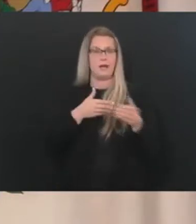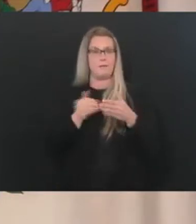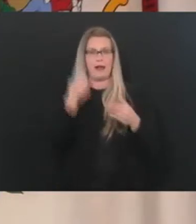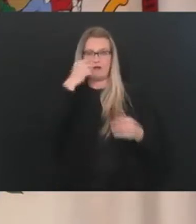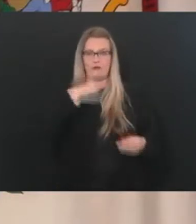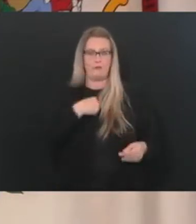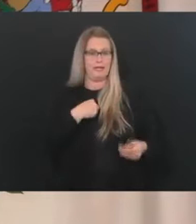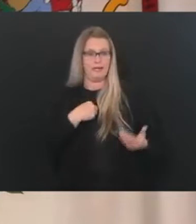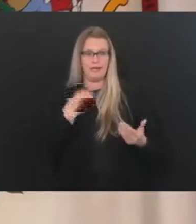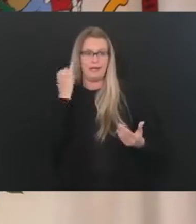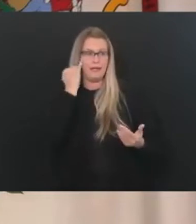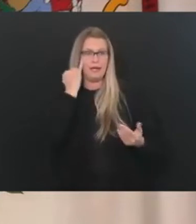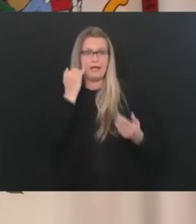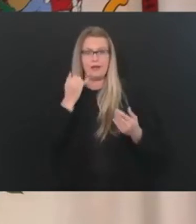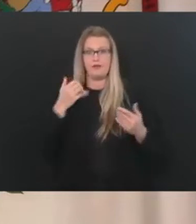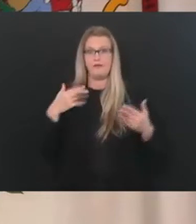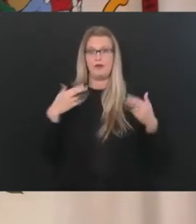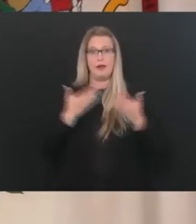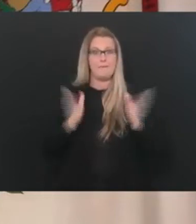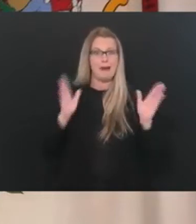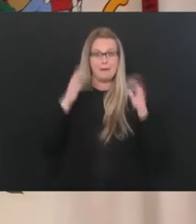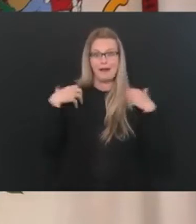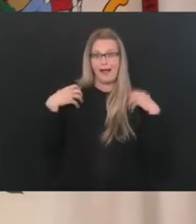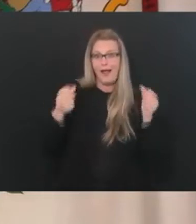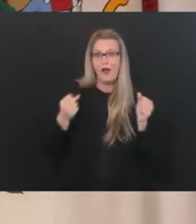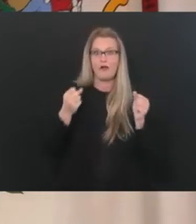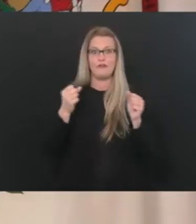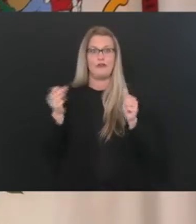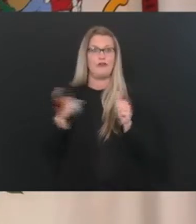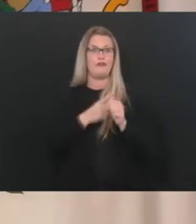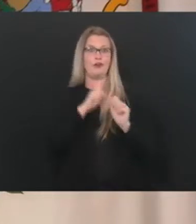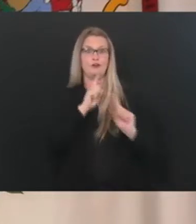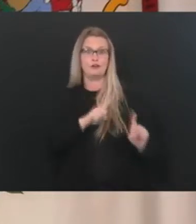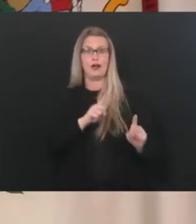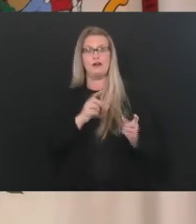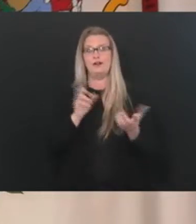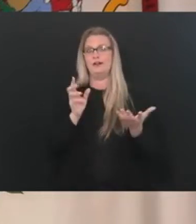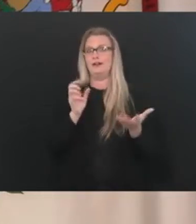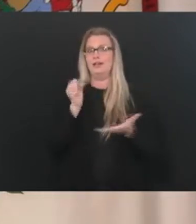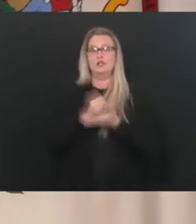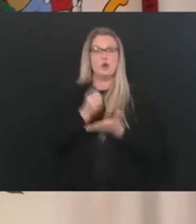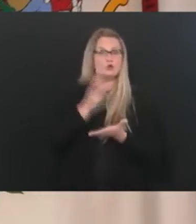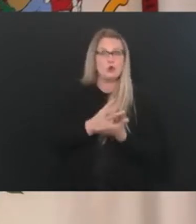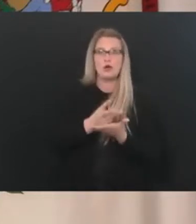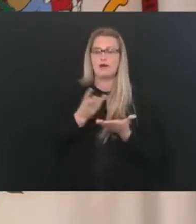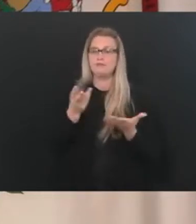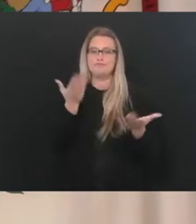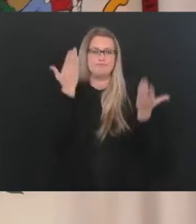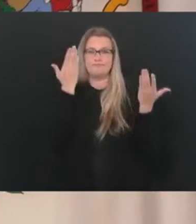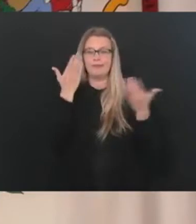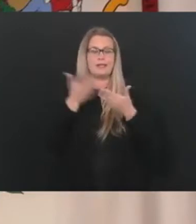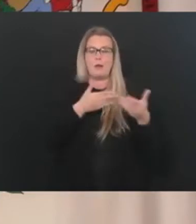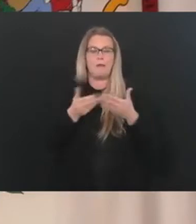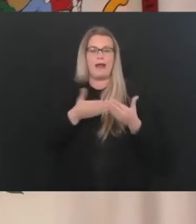KNOW, IF THEY'RE THE PEOPLE THAT ARE AT THE GROCERY STORES, IT DOESN'T MATTER TO ME IF THEY'RE